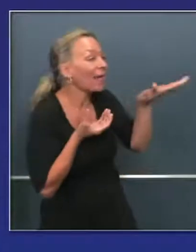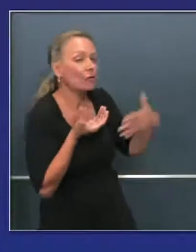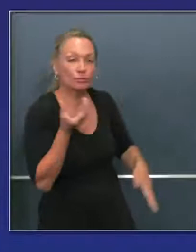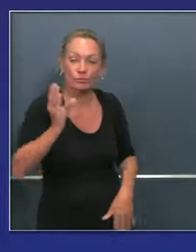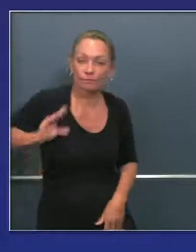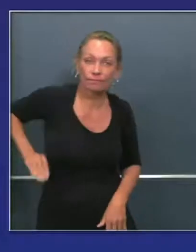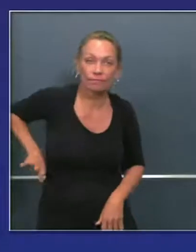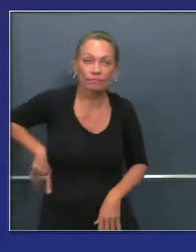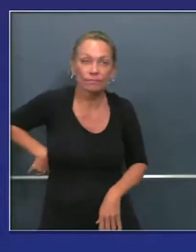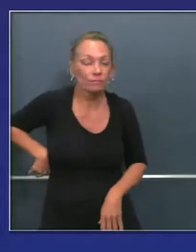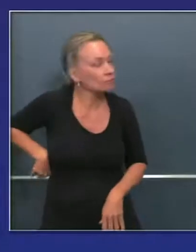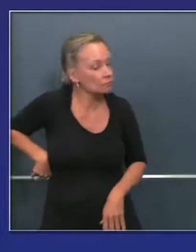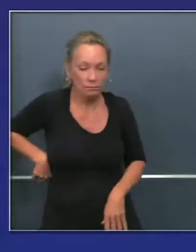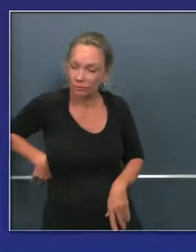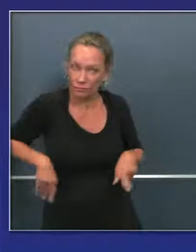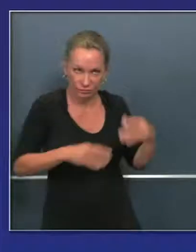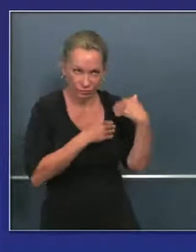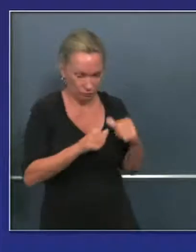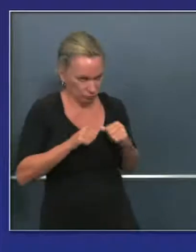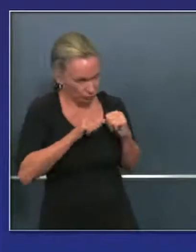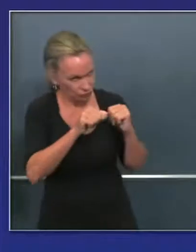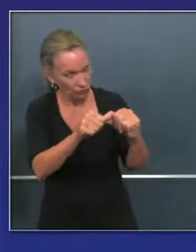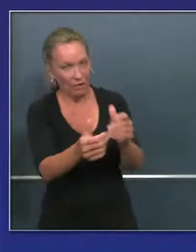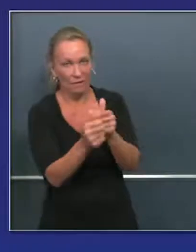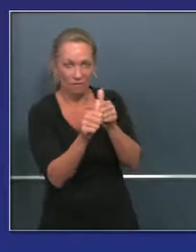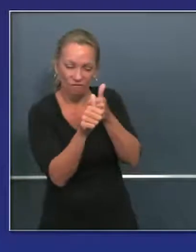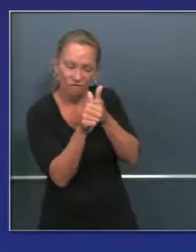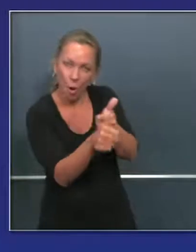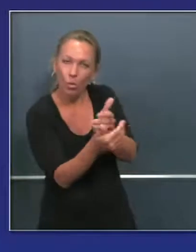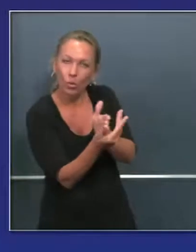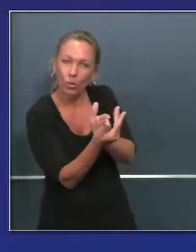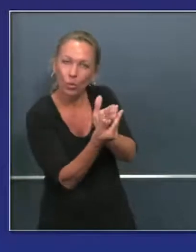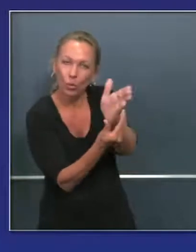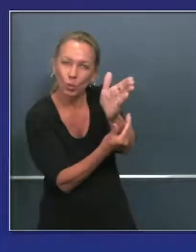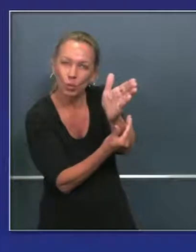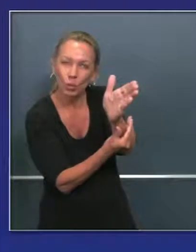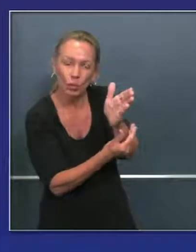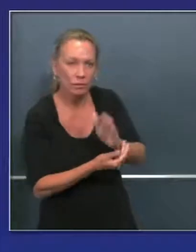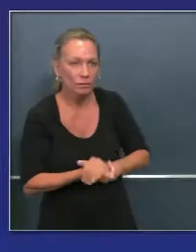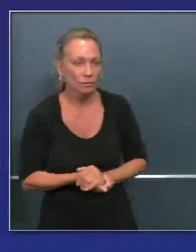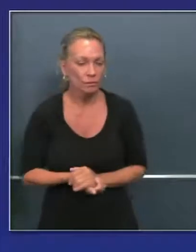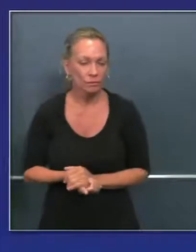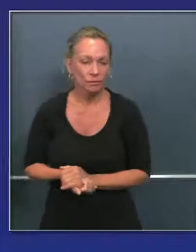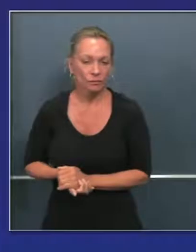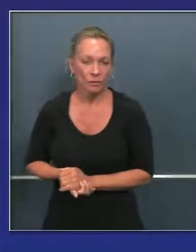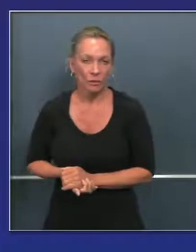ready aim fire meaning we want to work with people and be responsive and responsible to help support